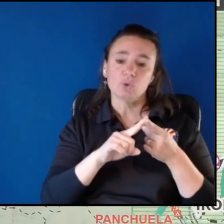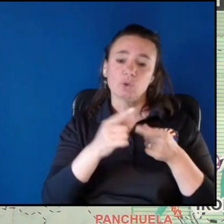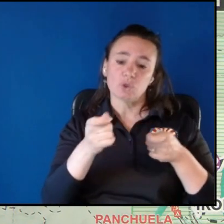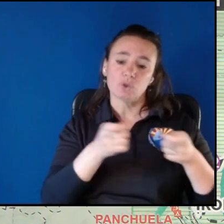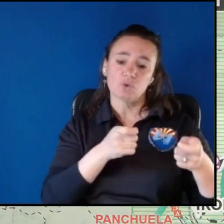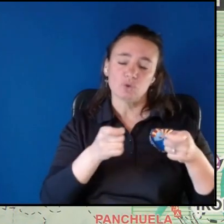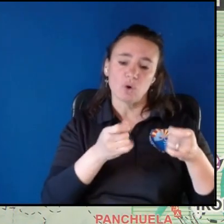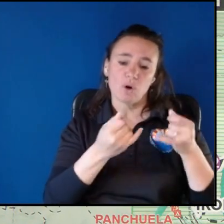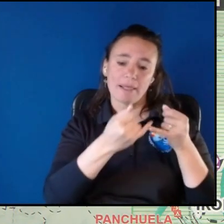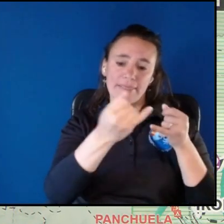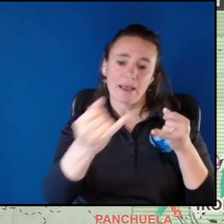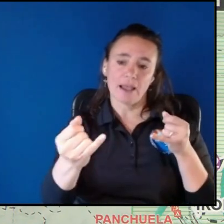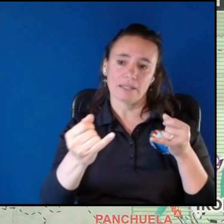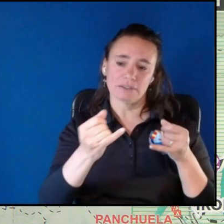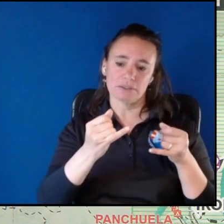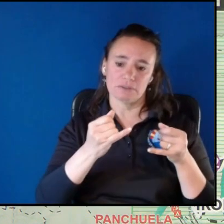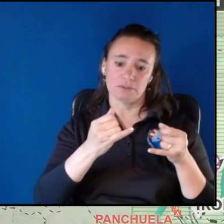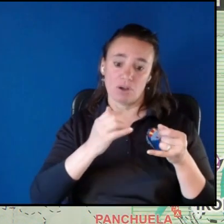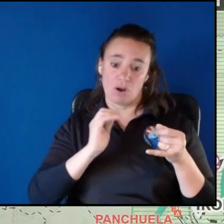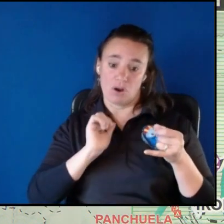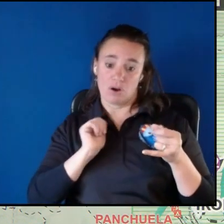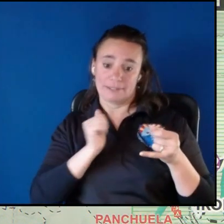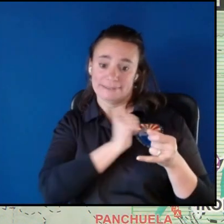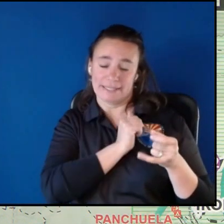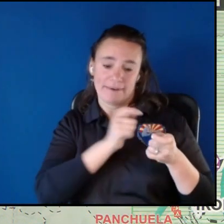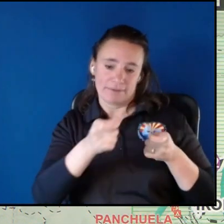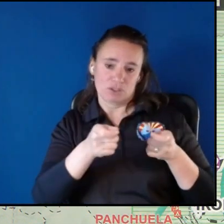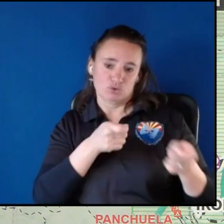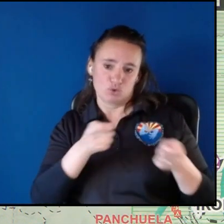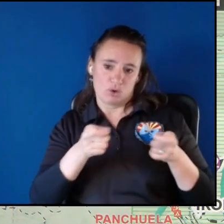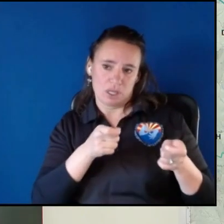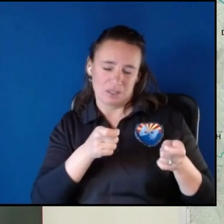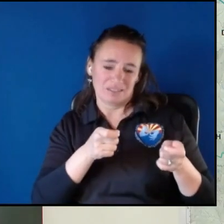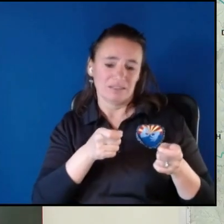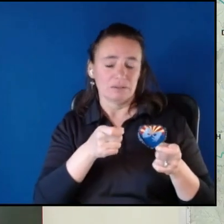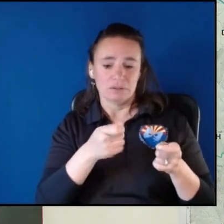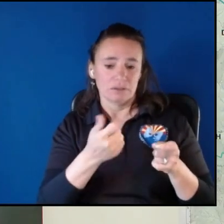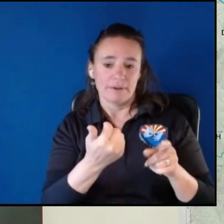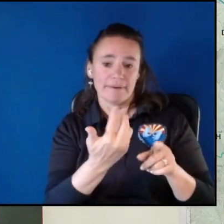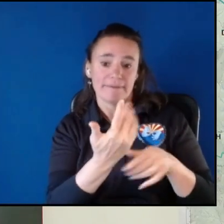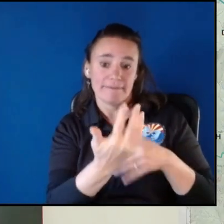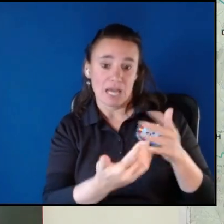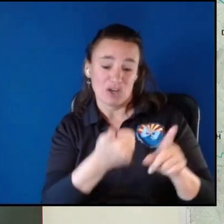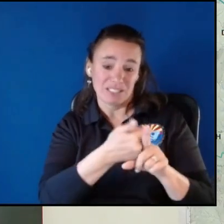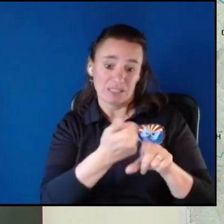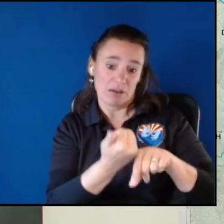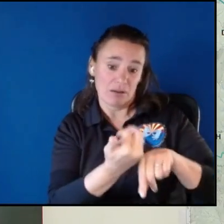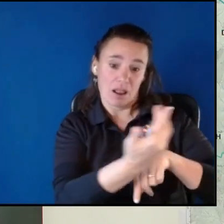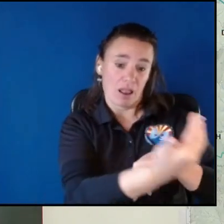uncontrolled run to our containment line. That poses problems for us potentially in holding that dozer line or that